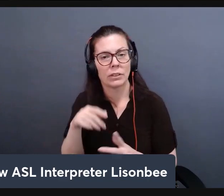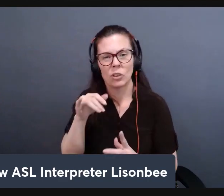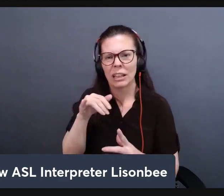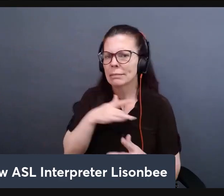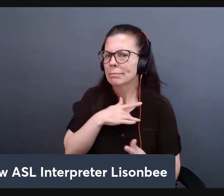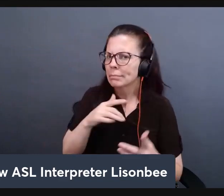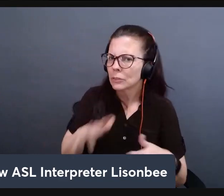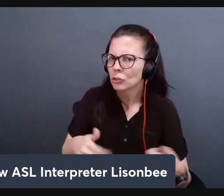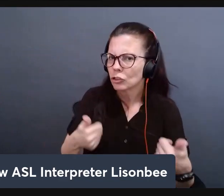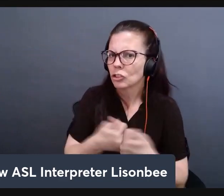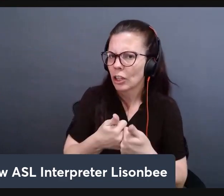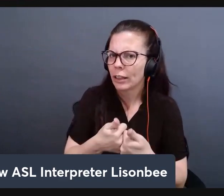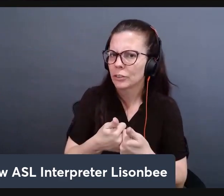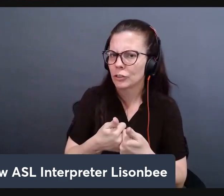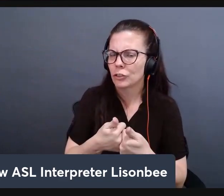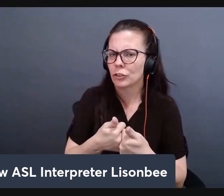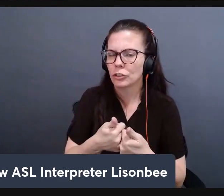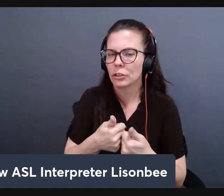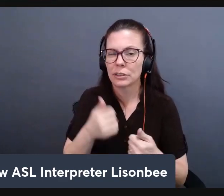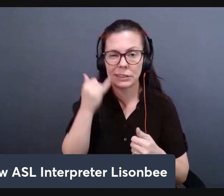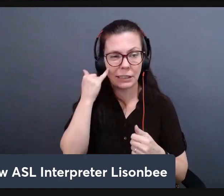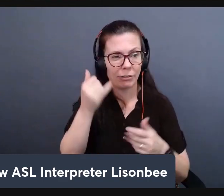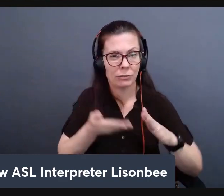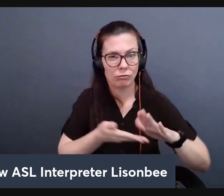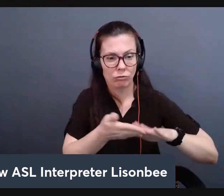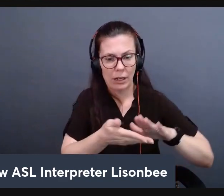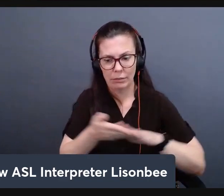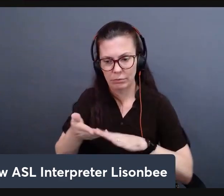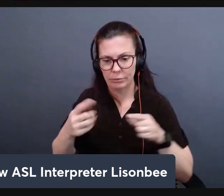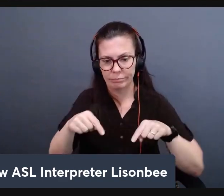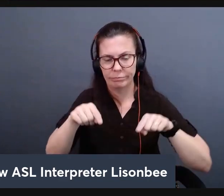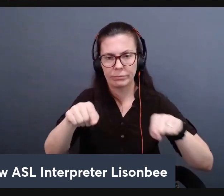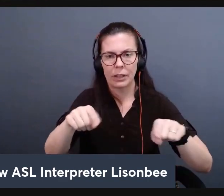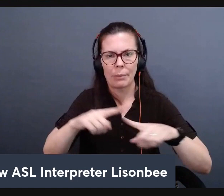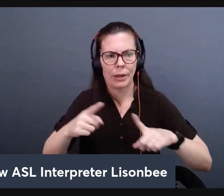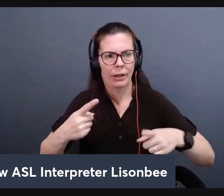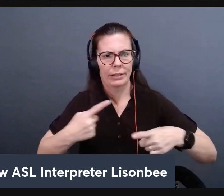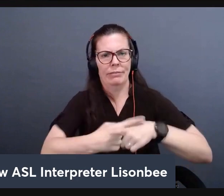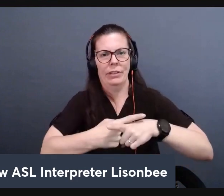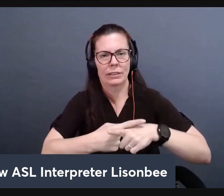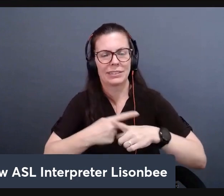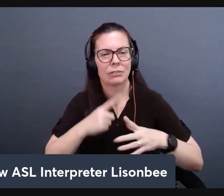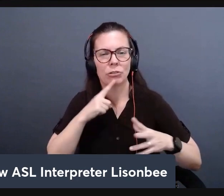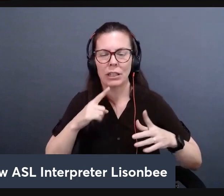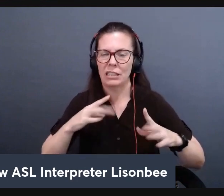because if I try to run these applications side by side, they'll be conflicting each other. I'd have to do really a complex setup.